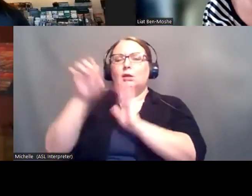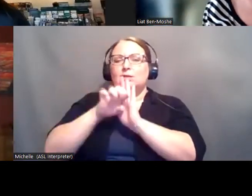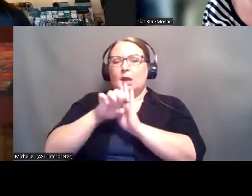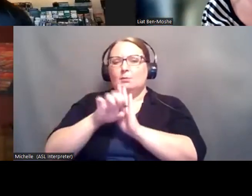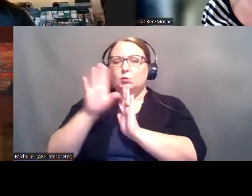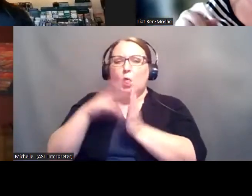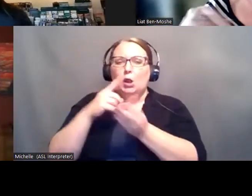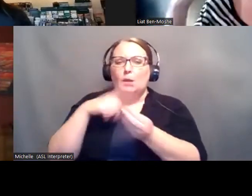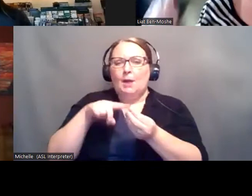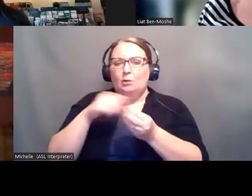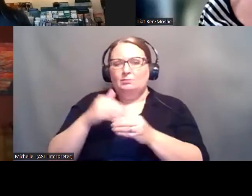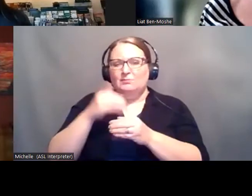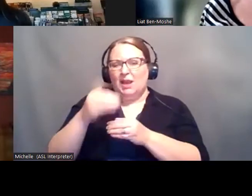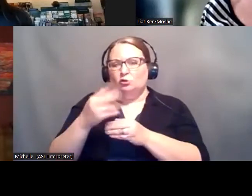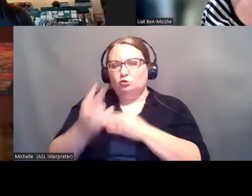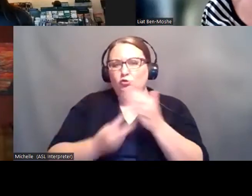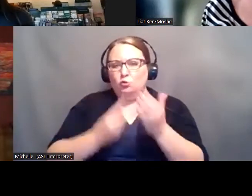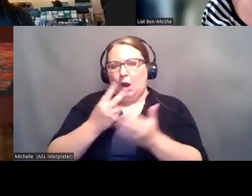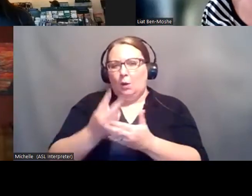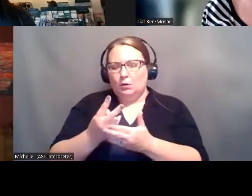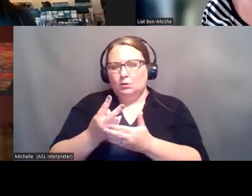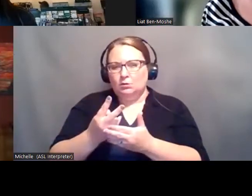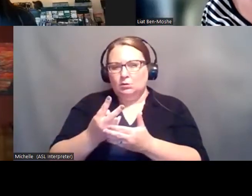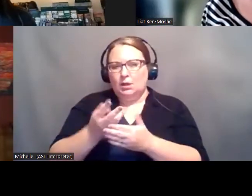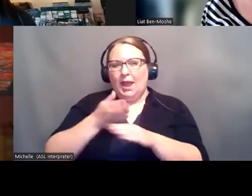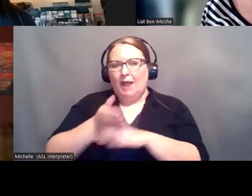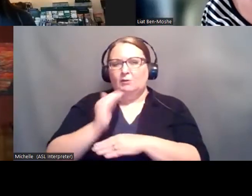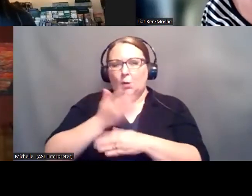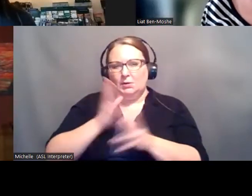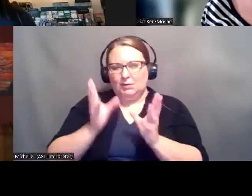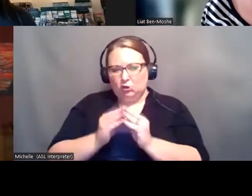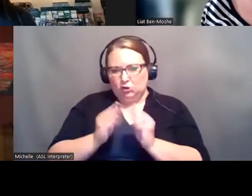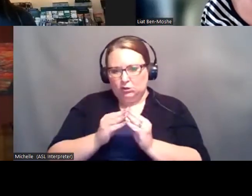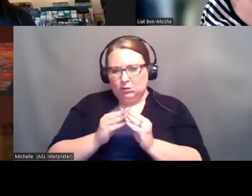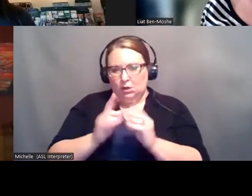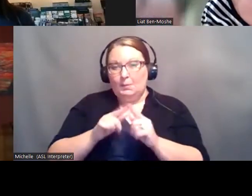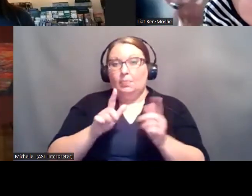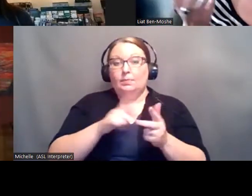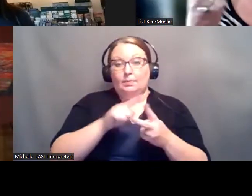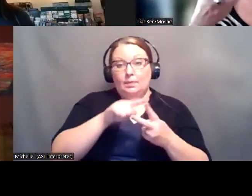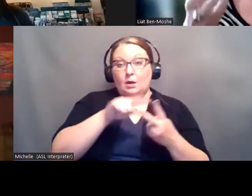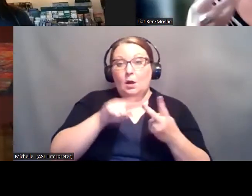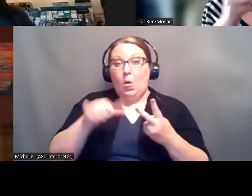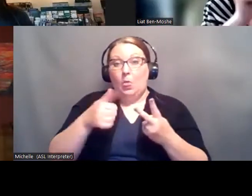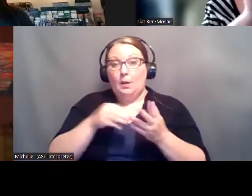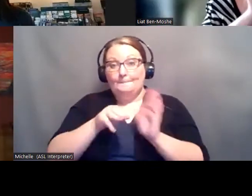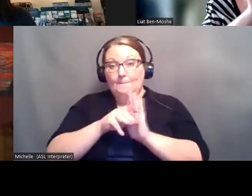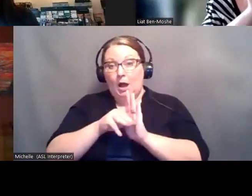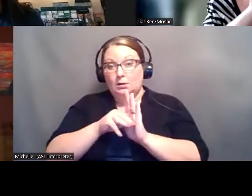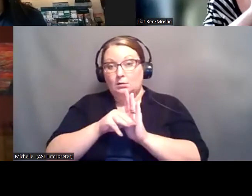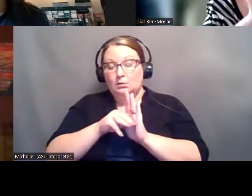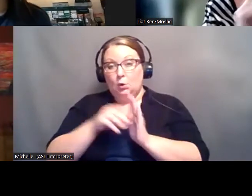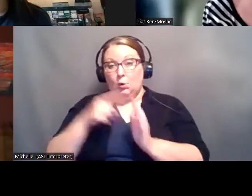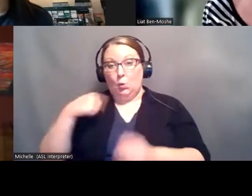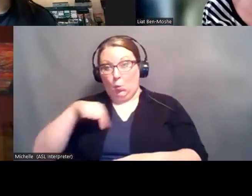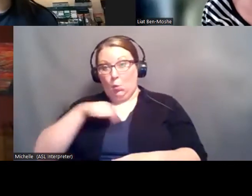in the next two hours following our session. But the other model, which is where we ended up going,